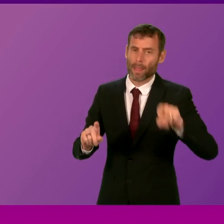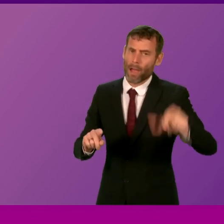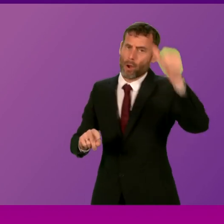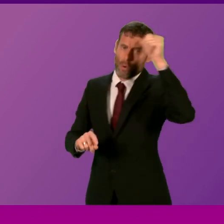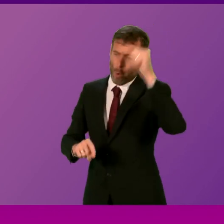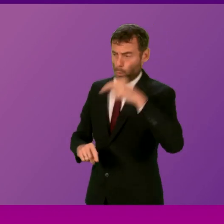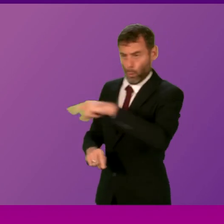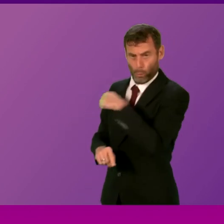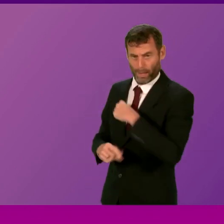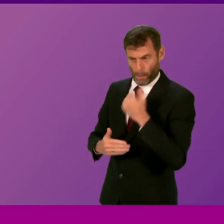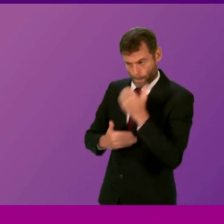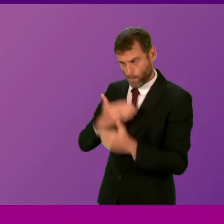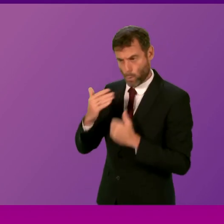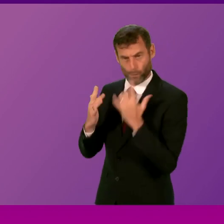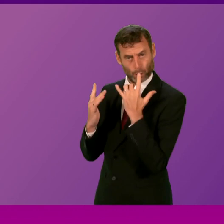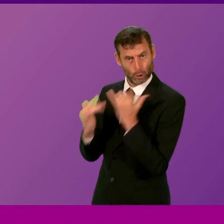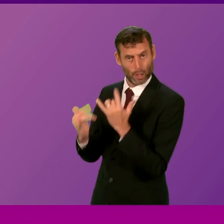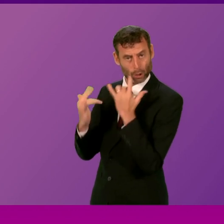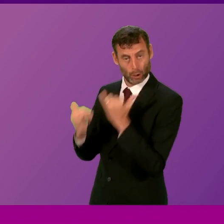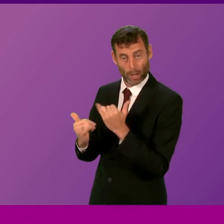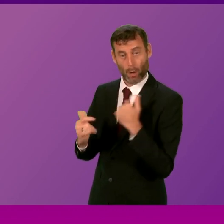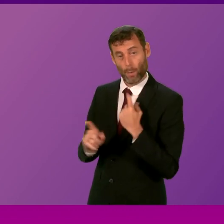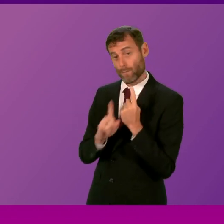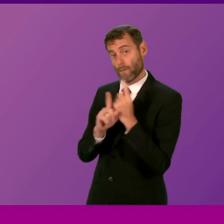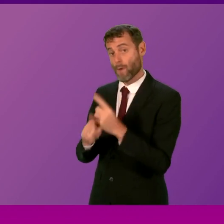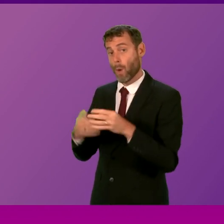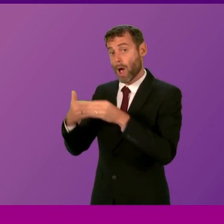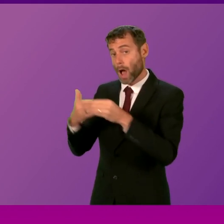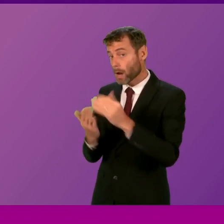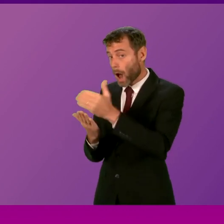hand and that the guidance from the Institution of Structural Engineers is being followed. I